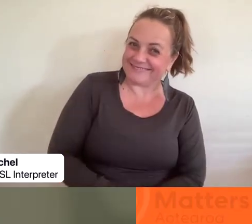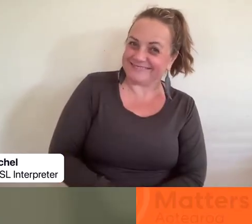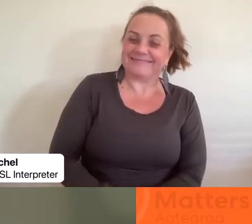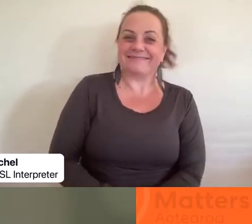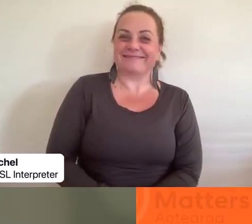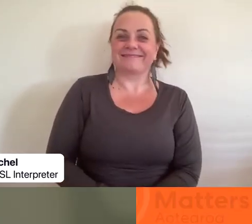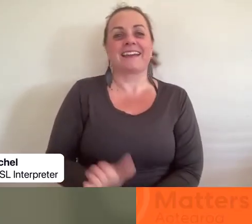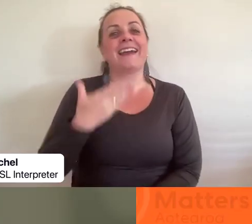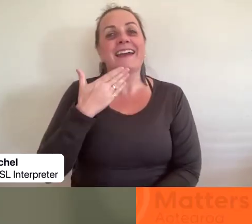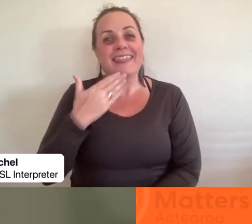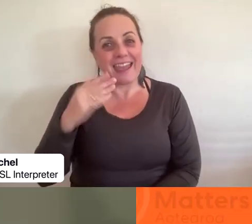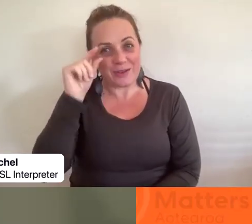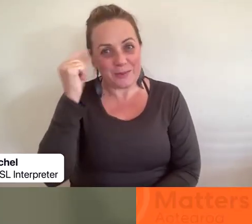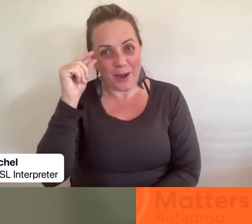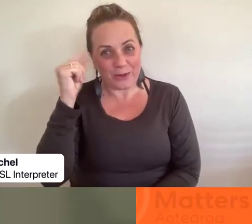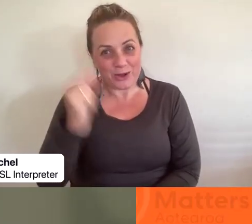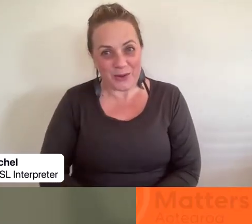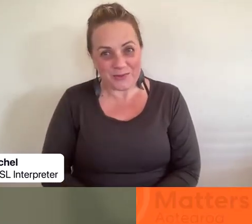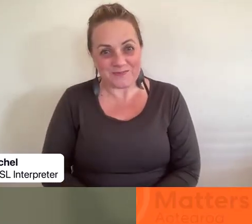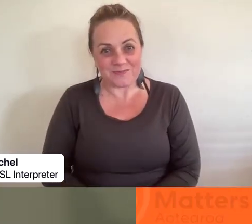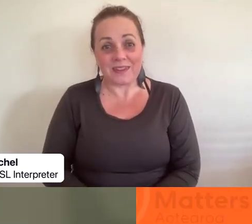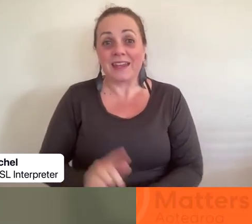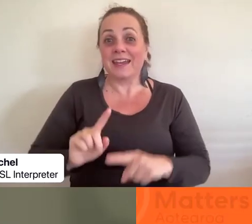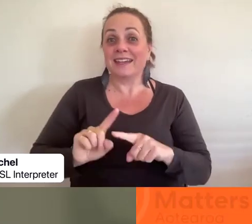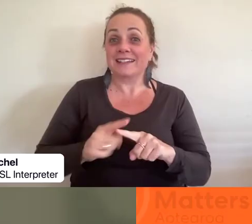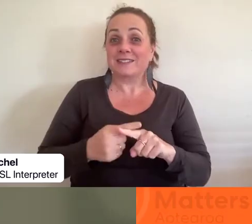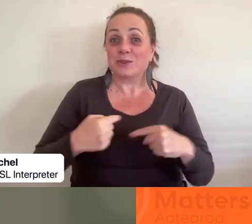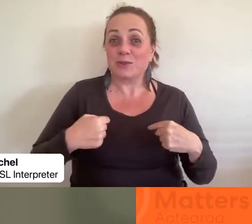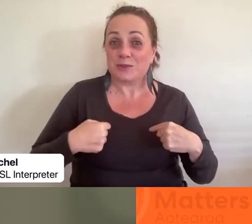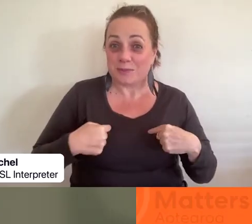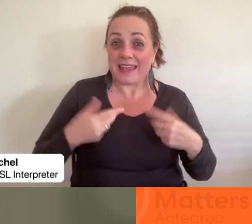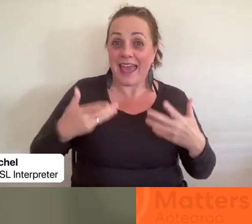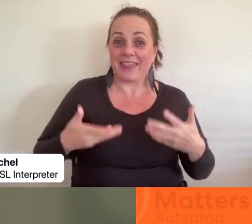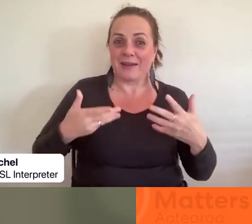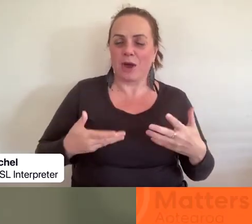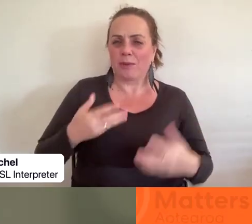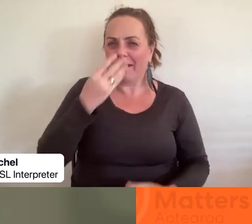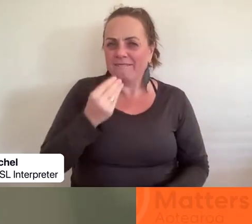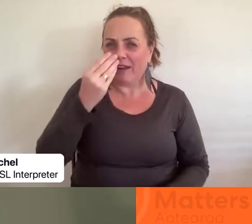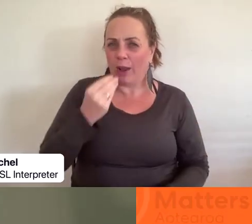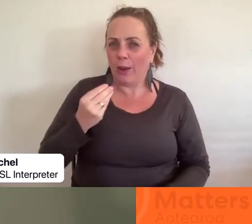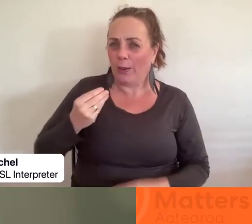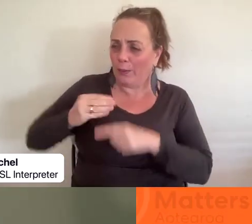you Mojo. Excuse me everybody, I'm recovering from the flu, so I hope I don't have too many